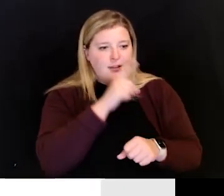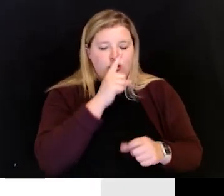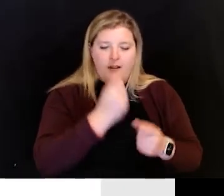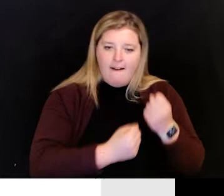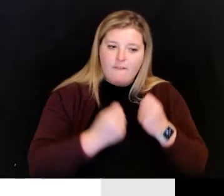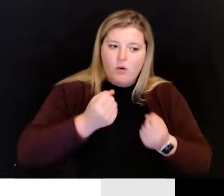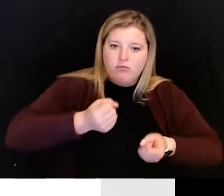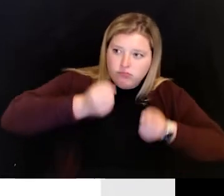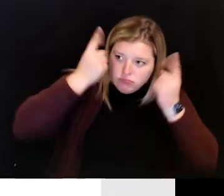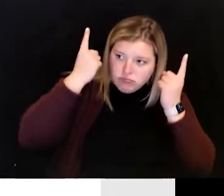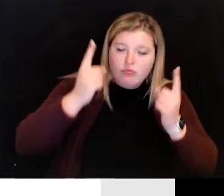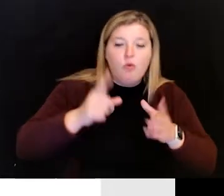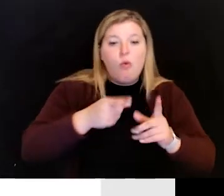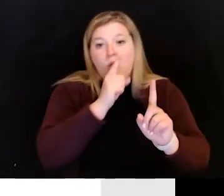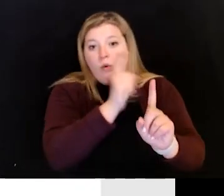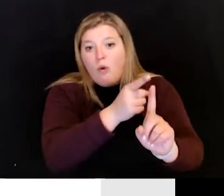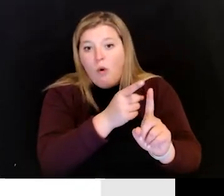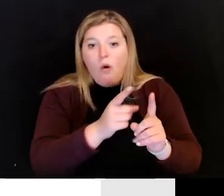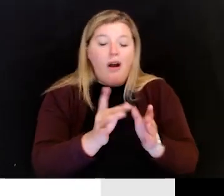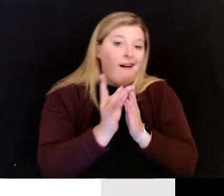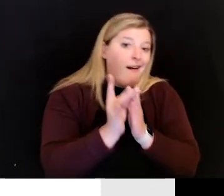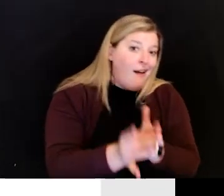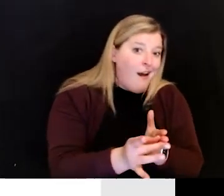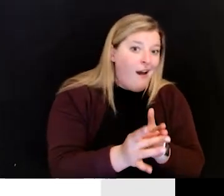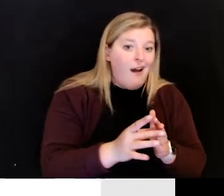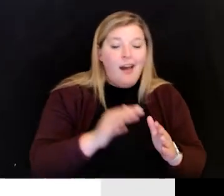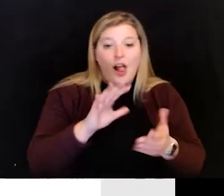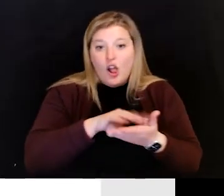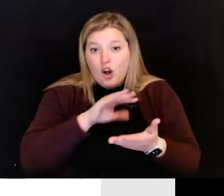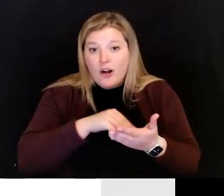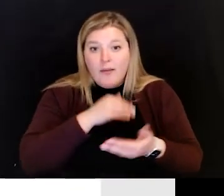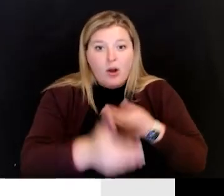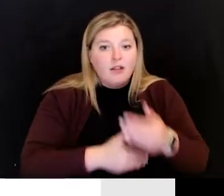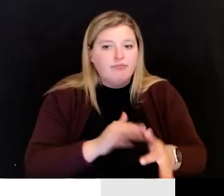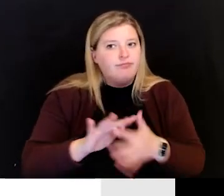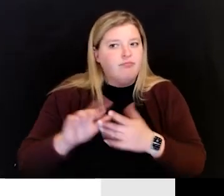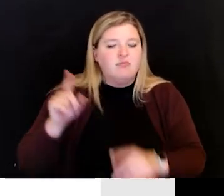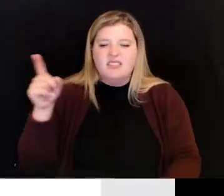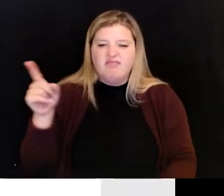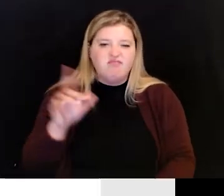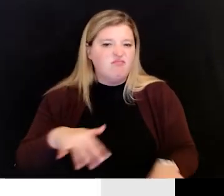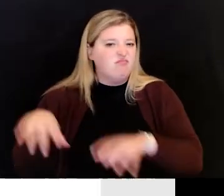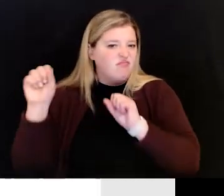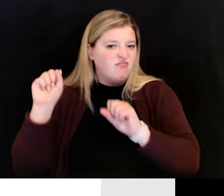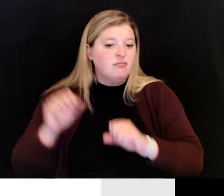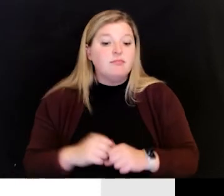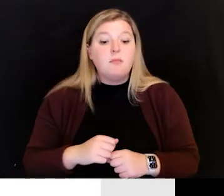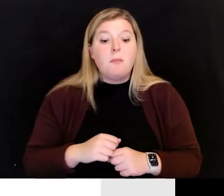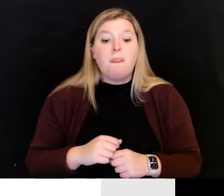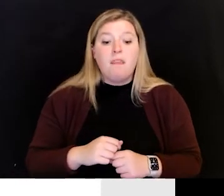and guiding people through the learning process. Then the team all kind of agreed together